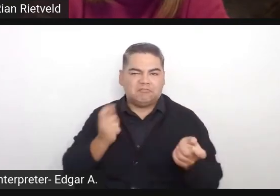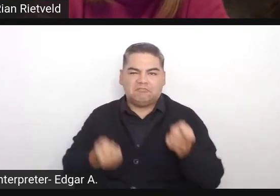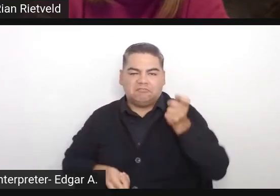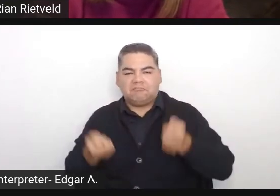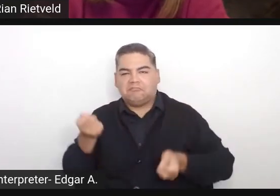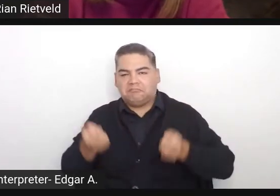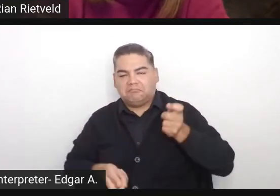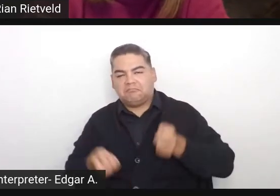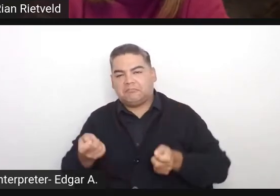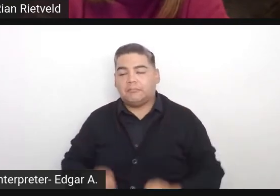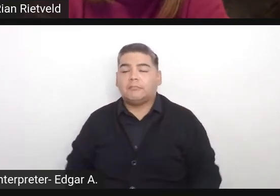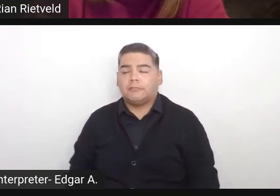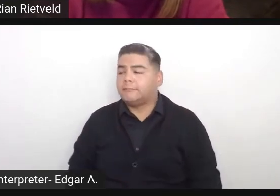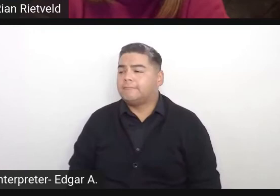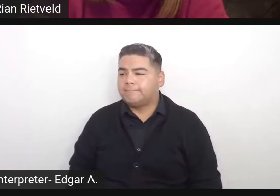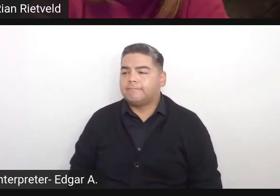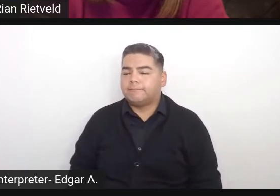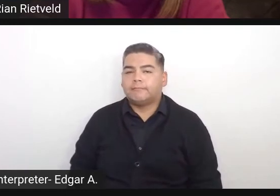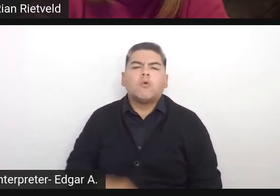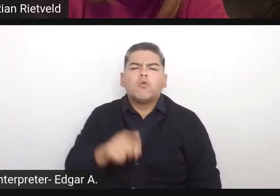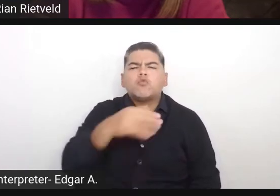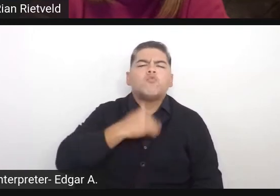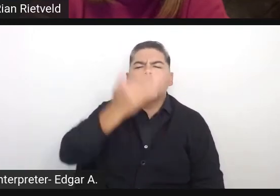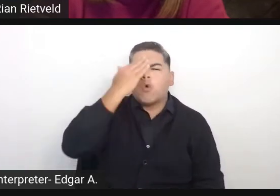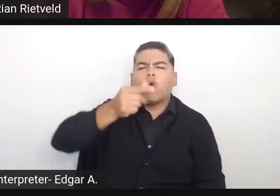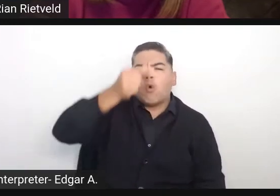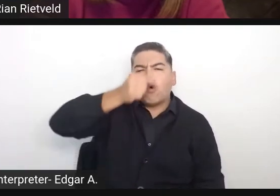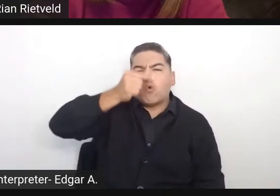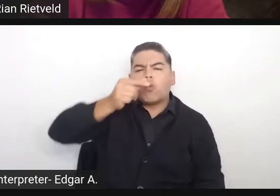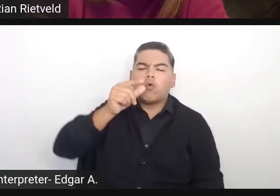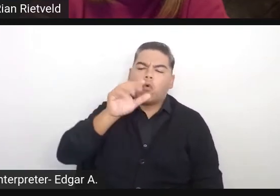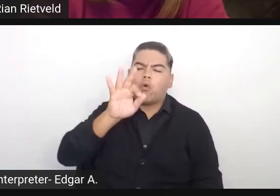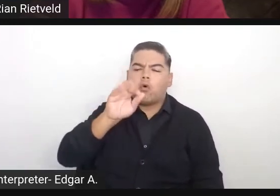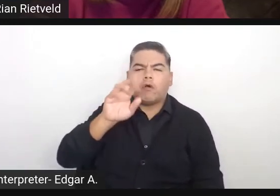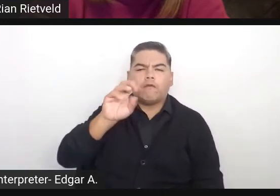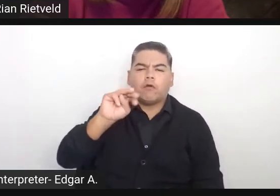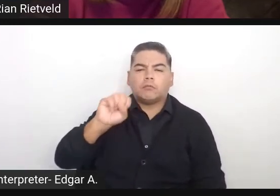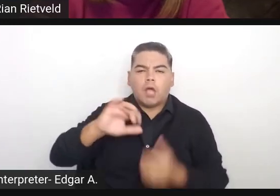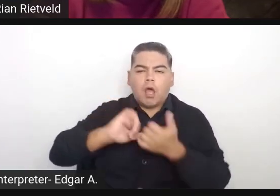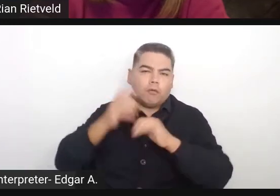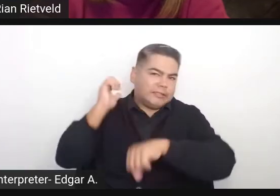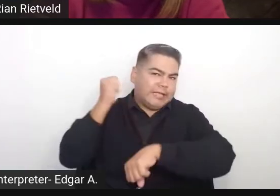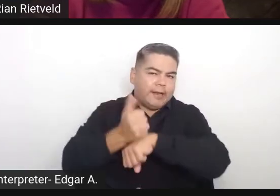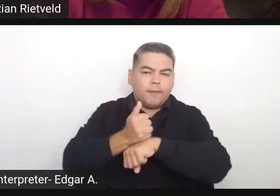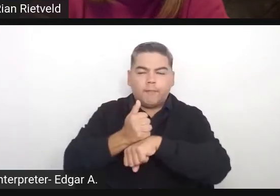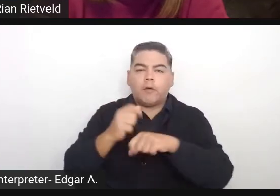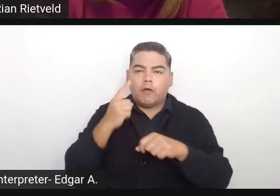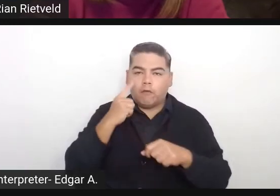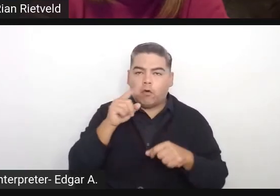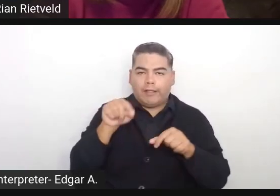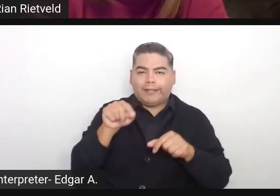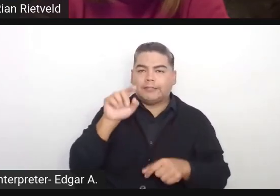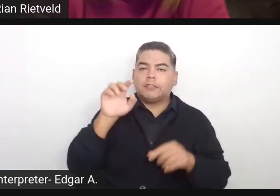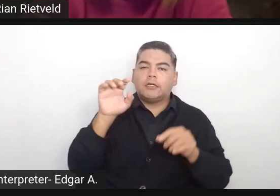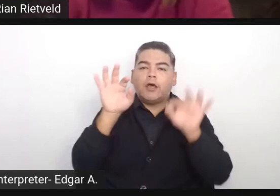Do you know how Google Forms are set up for the form fields and how it's read? I haven't researched it.